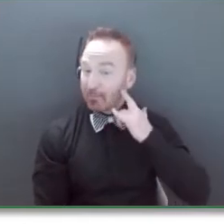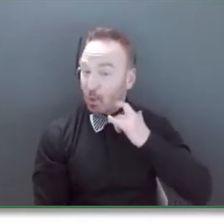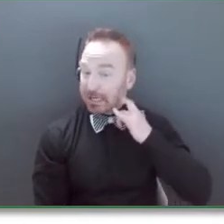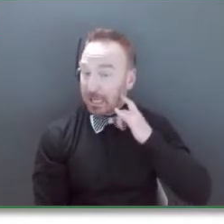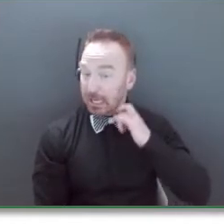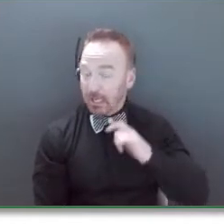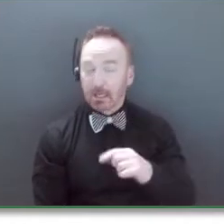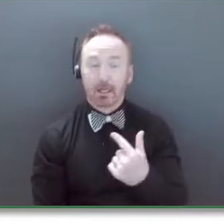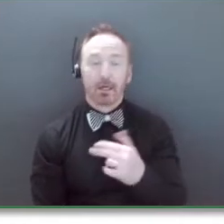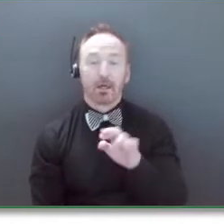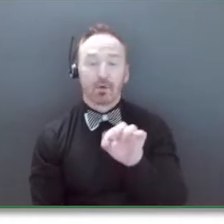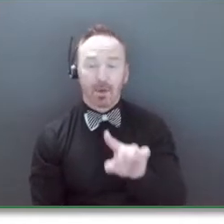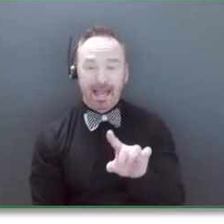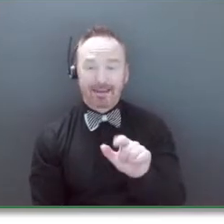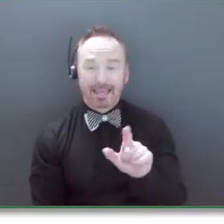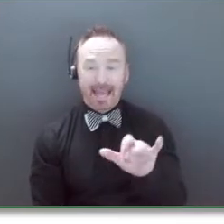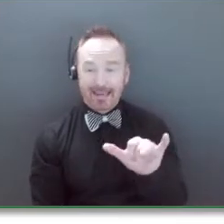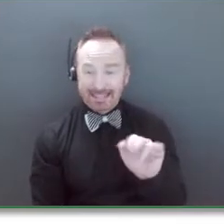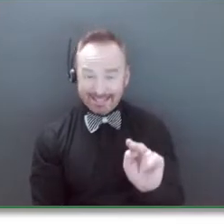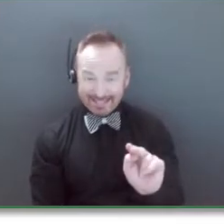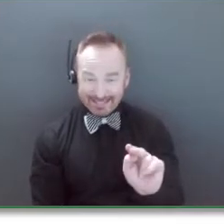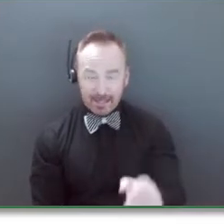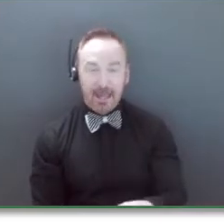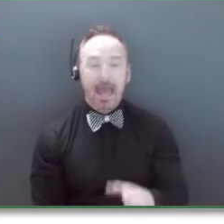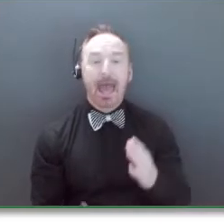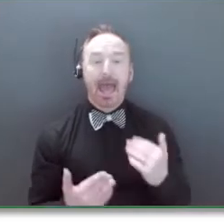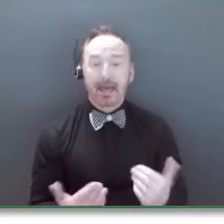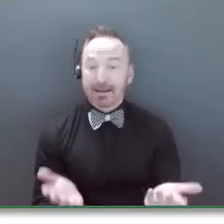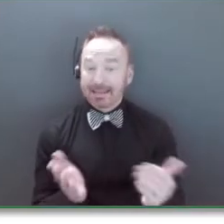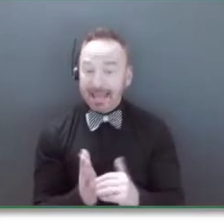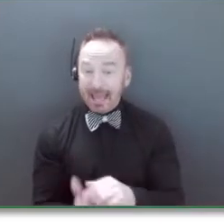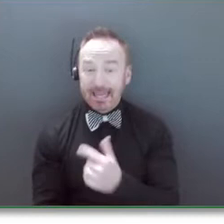and once again Garibaldi Lakes Provincial Park. That was actually a